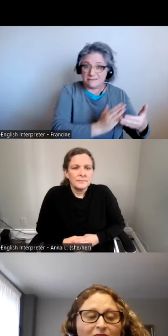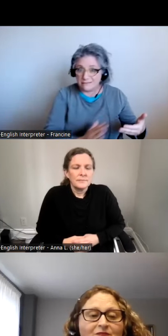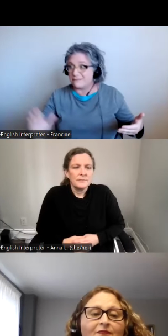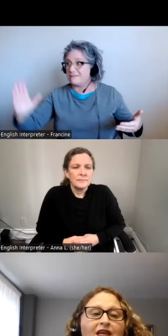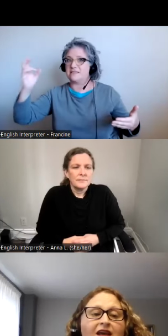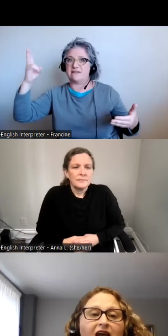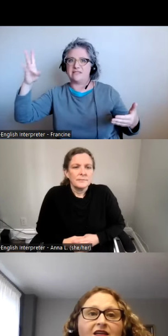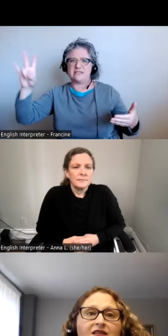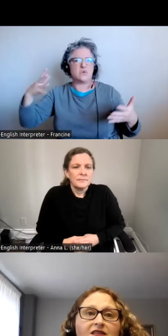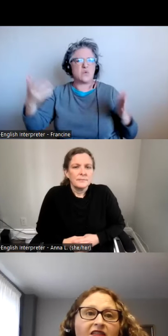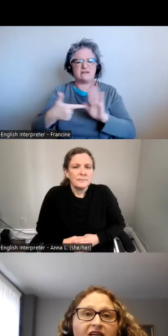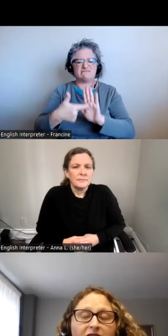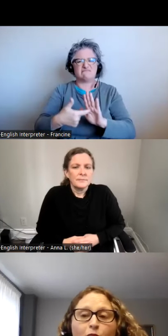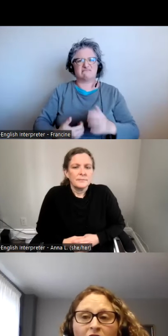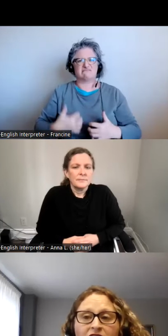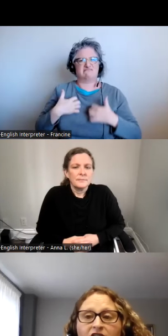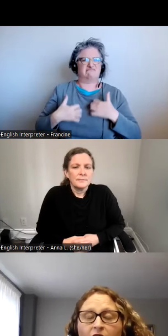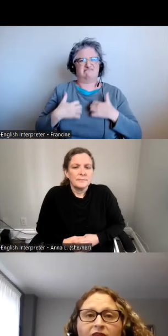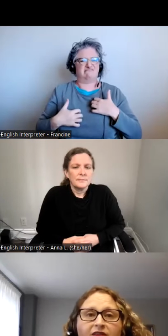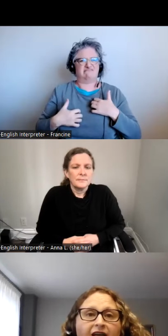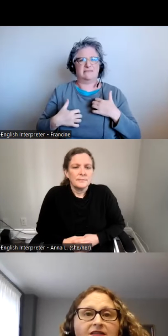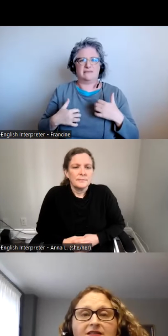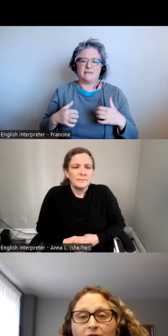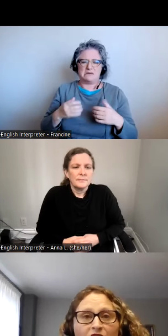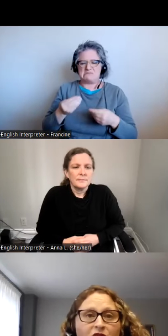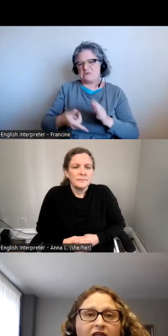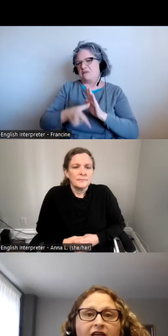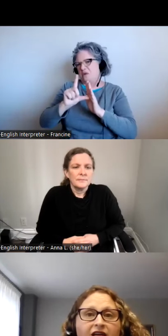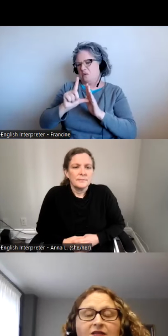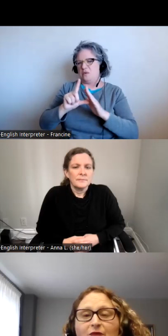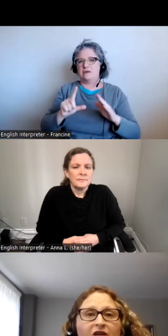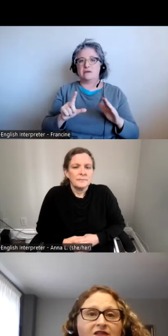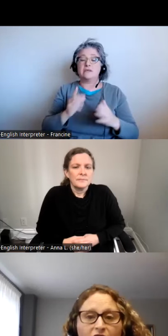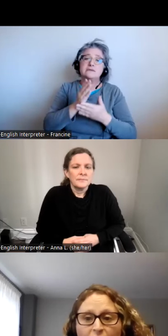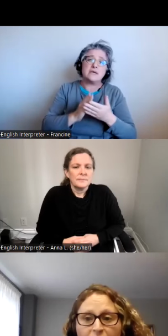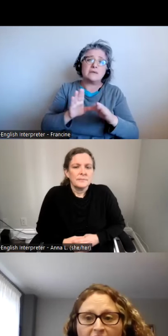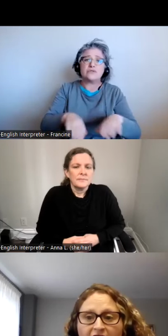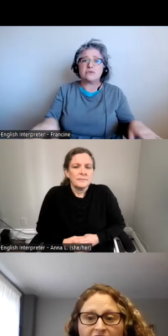Covid-19 vaccines for children six months and up all the way